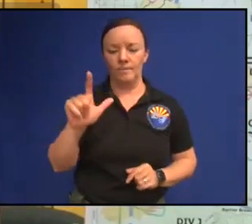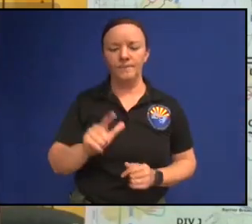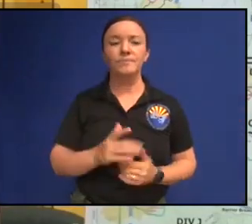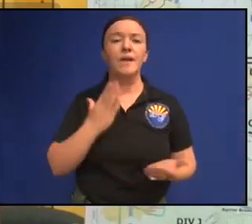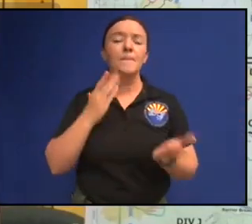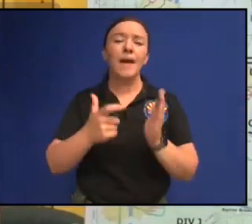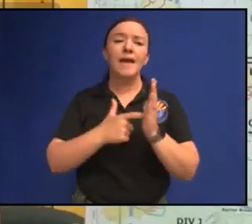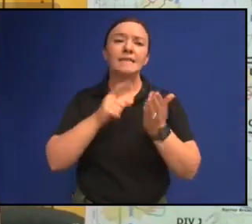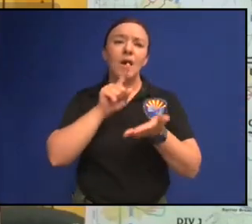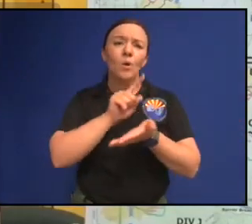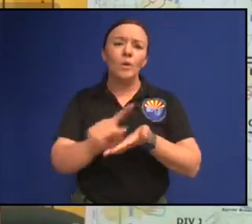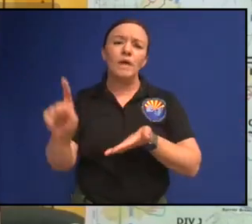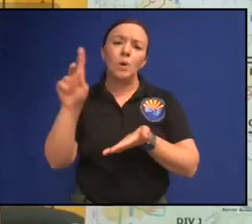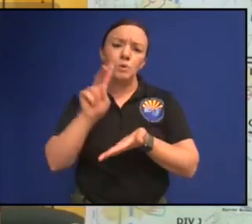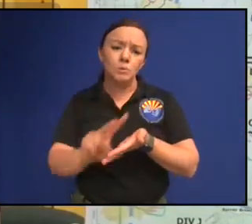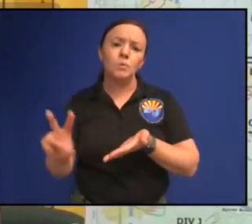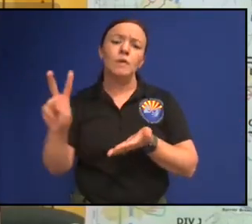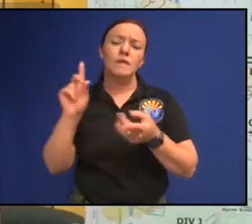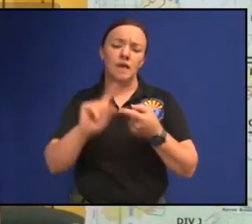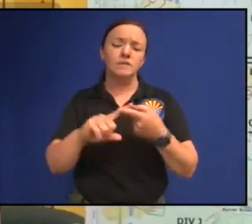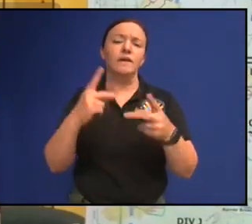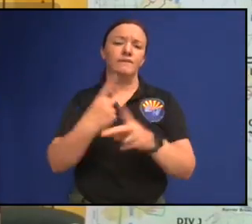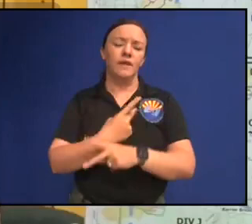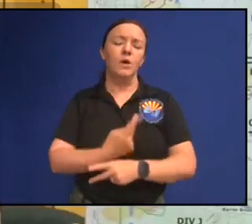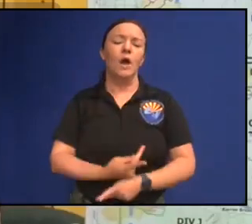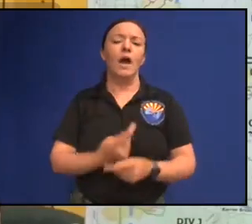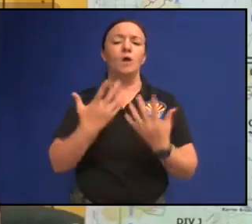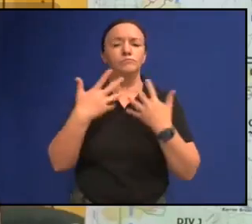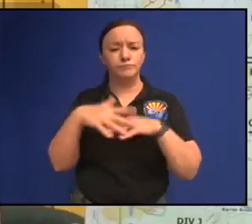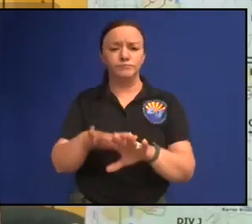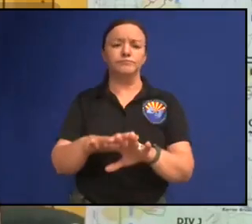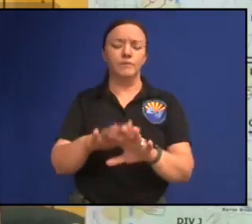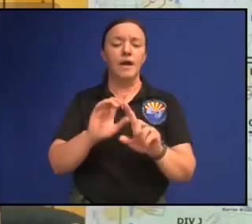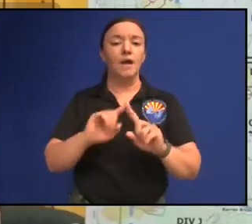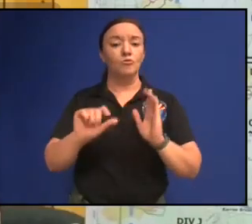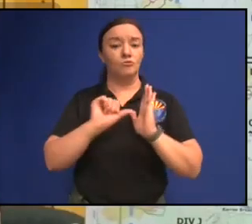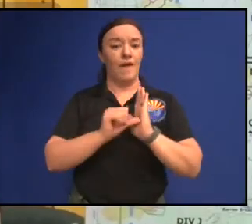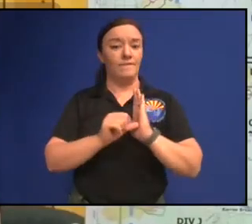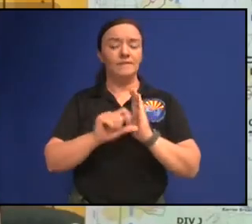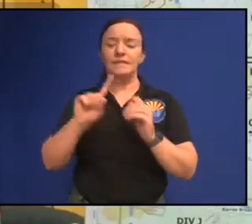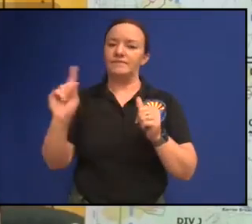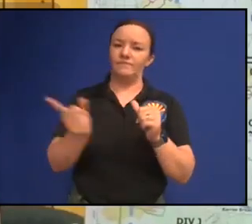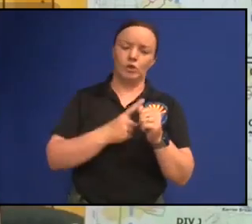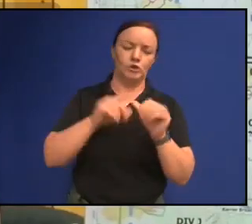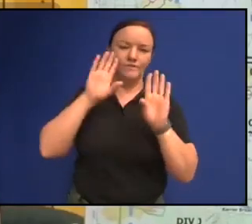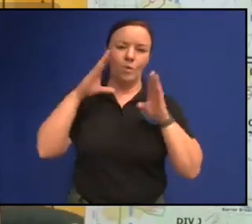LOGISTICS NOW. THE EMPHASIS IS ON COMPLETING THOSE LINES SO WE CAN HOLD OFF THOSE IF NECESSARY.